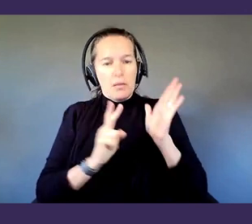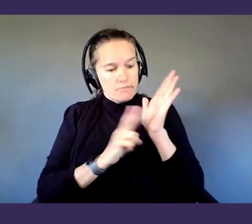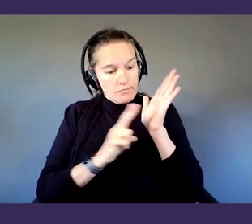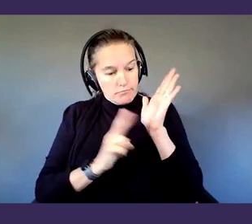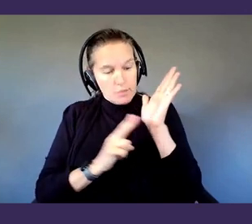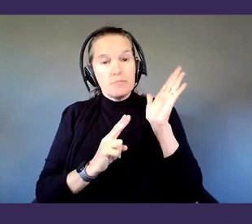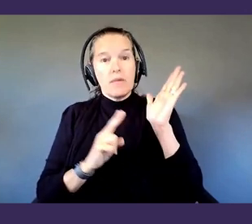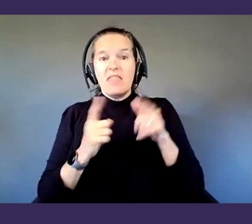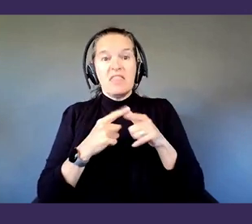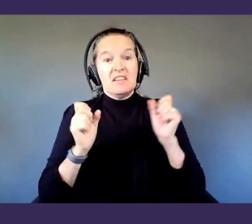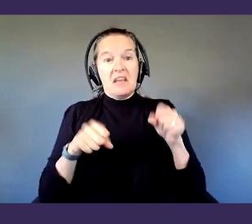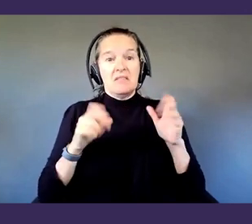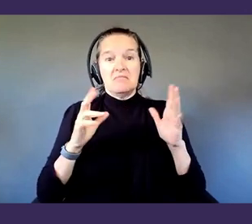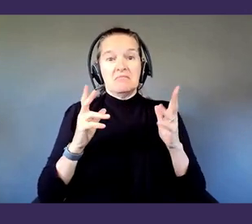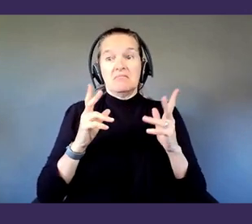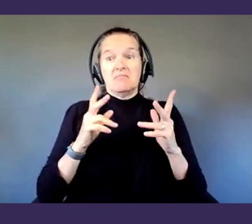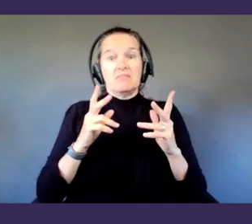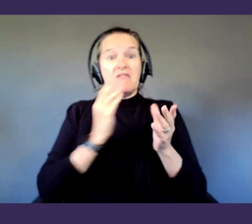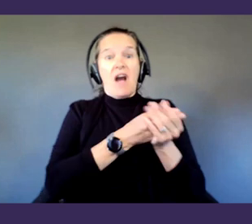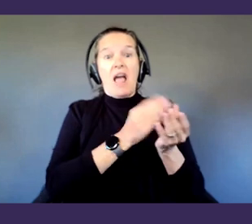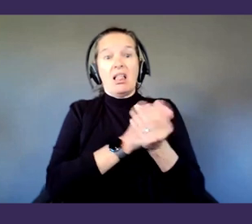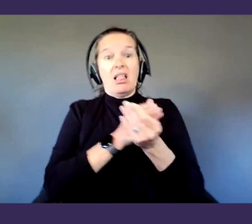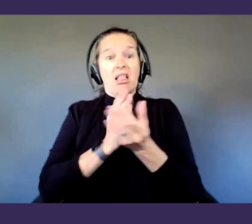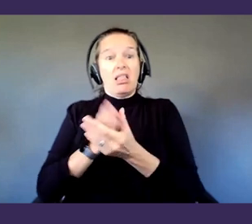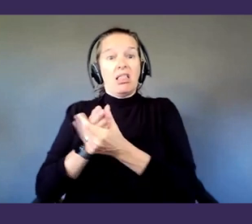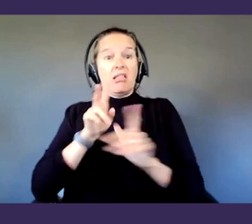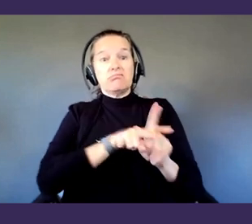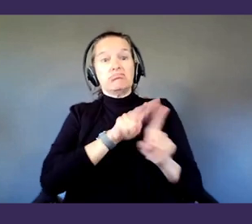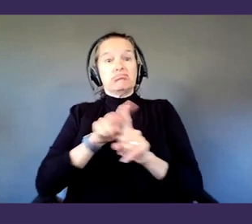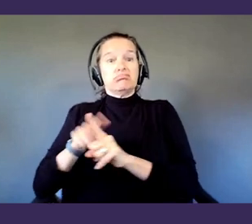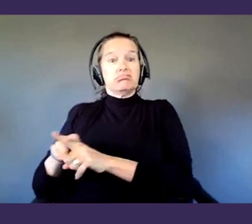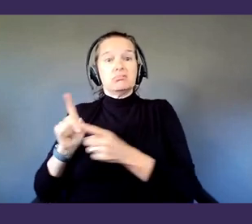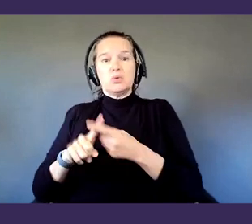and place it on file with as many, you know, organizations, institutions as you'd like.